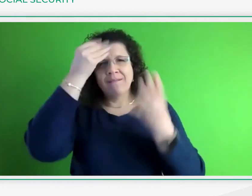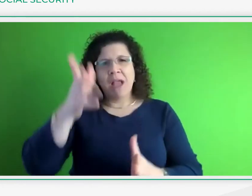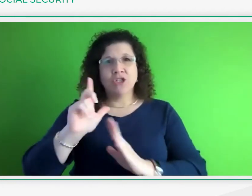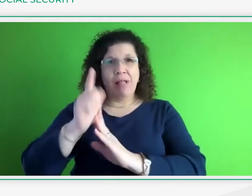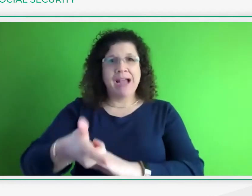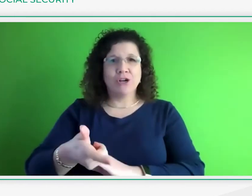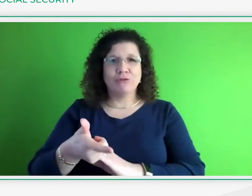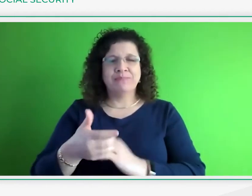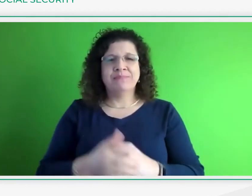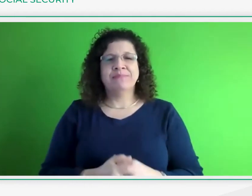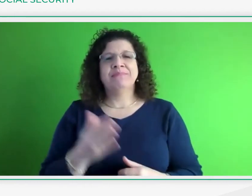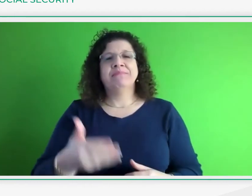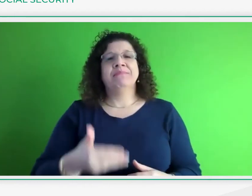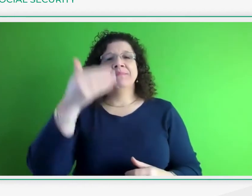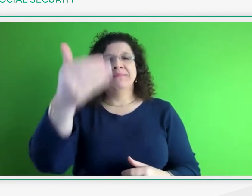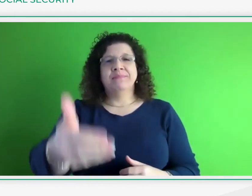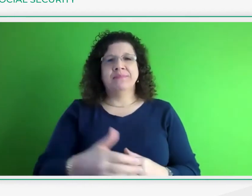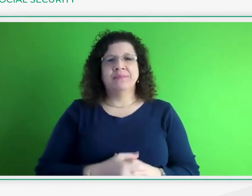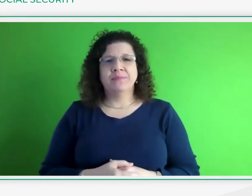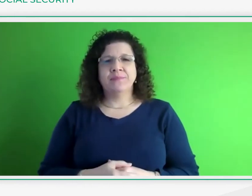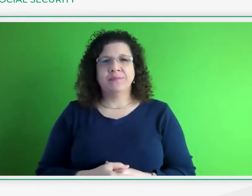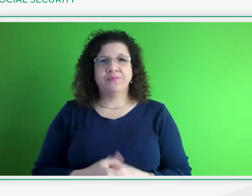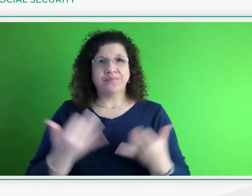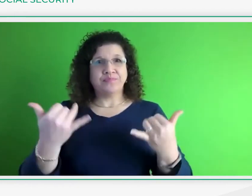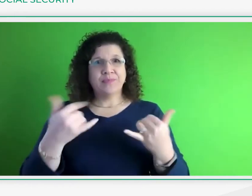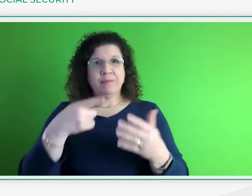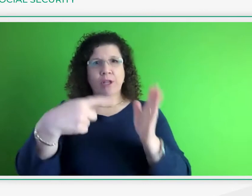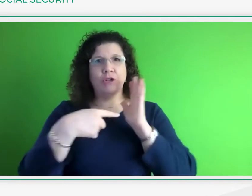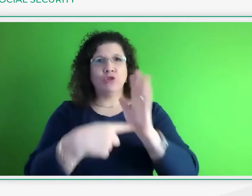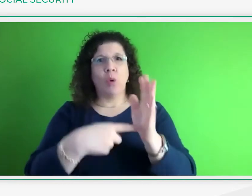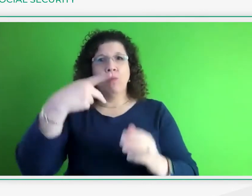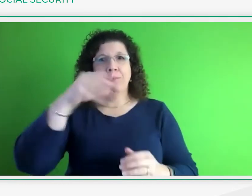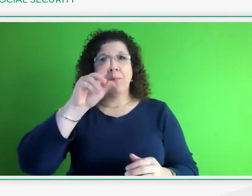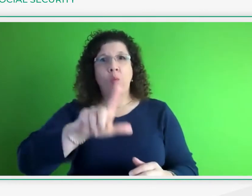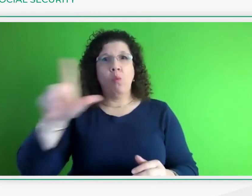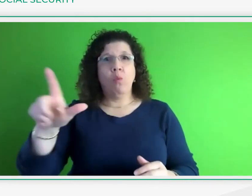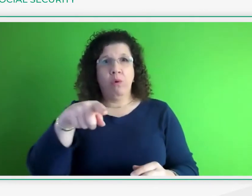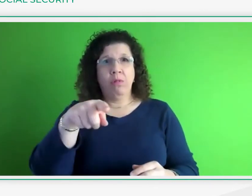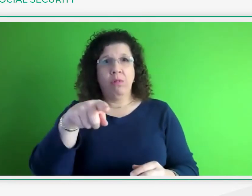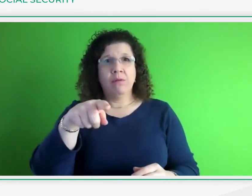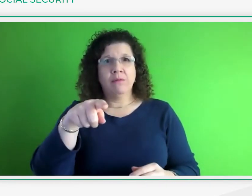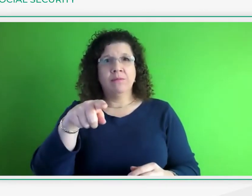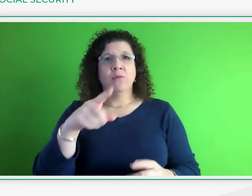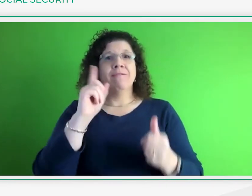Security for more information later, from their agents. So next will be a poll.